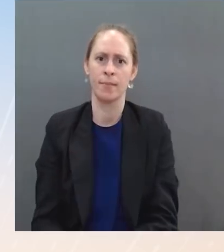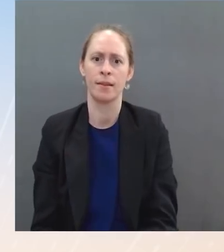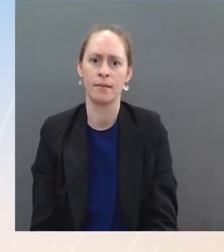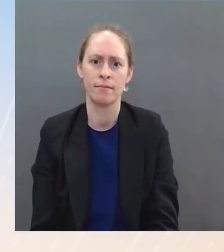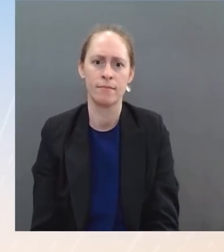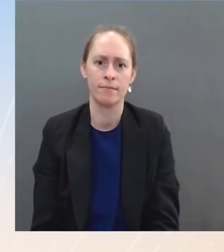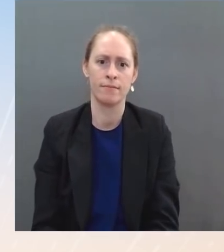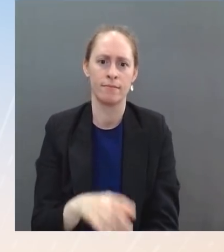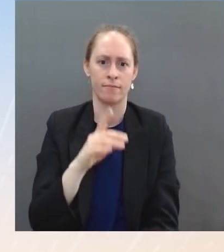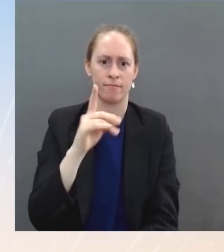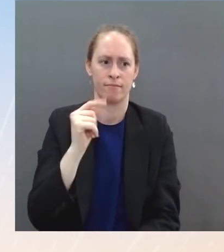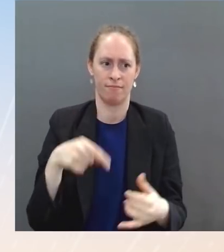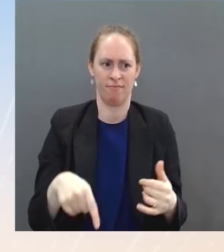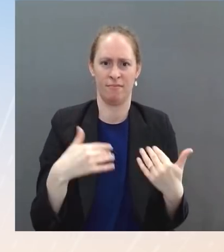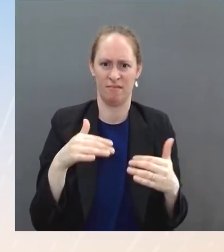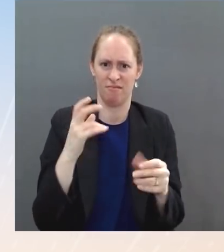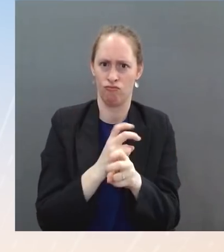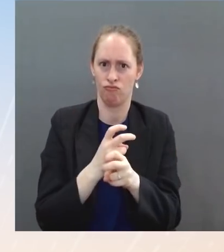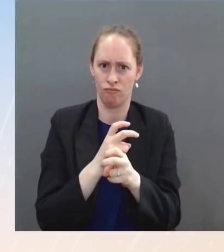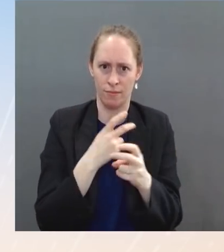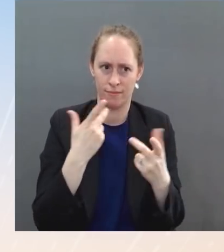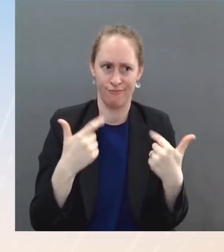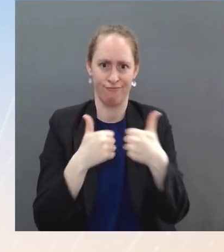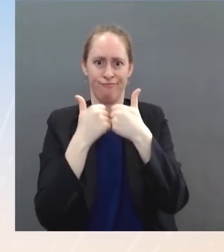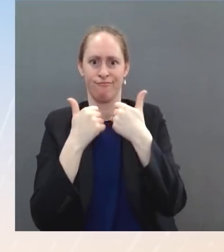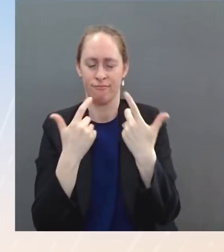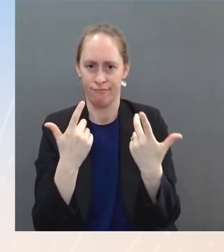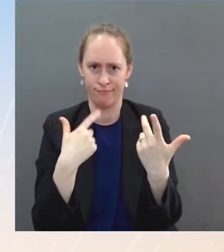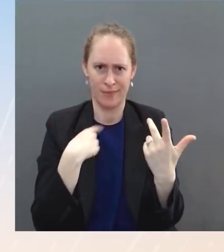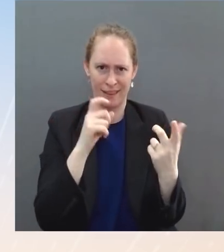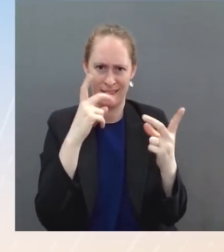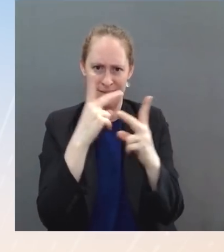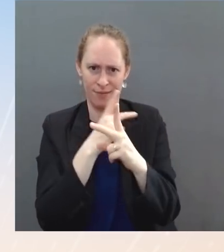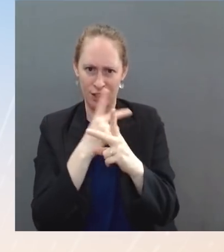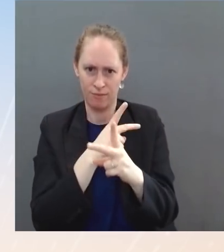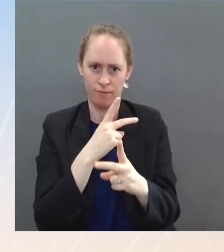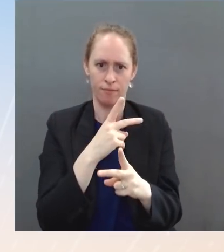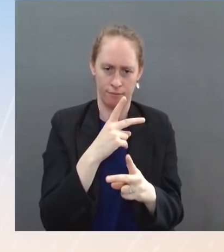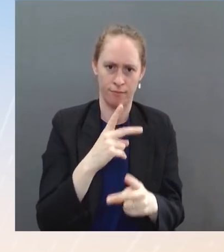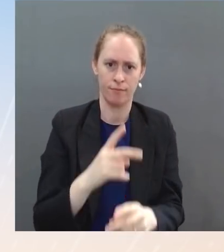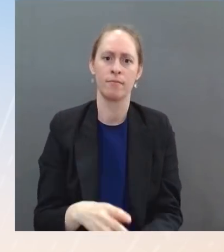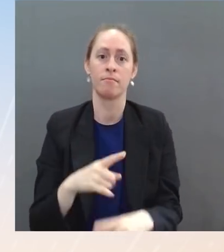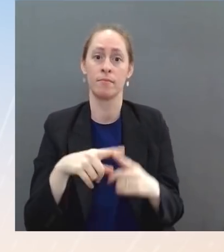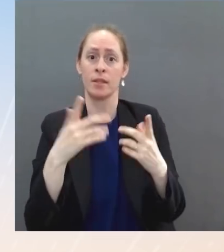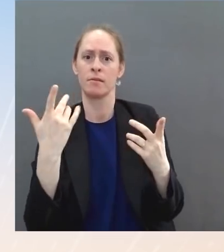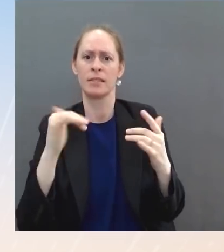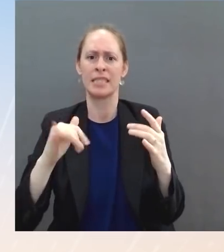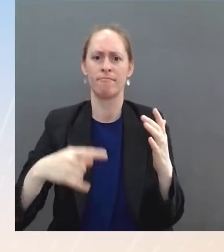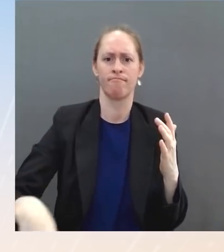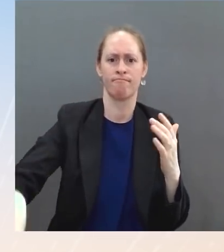it means that we have a strong basis that we are building from. I would remind you also that the unemployment rate